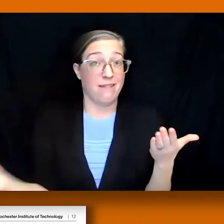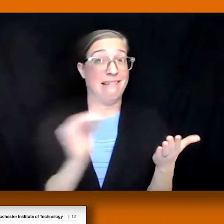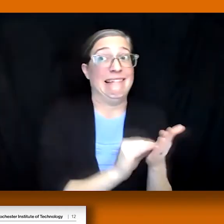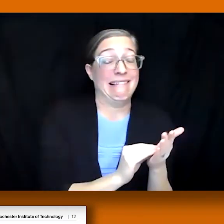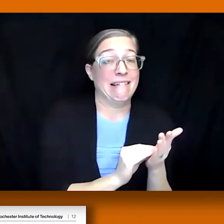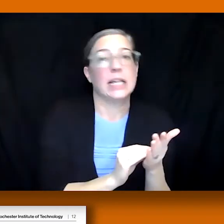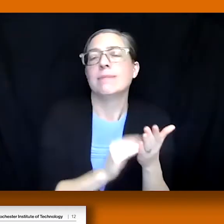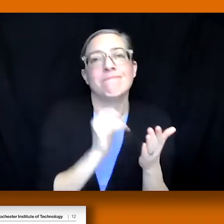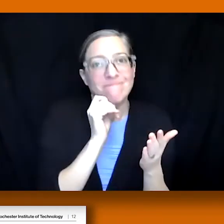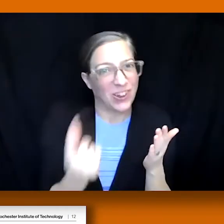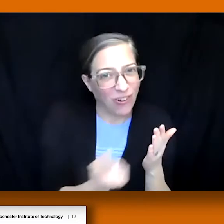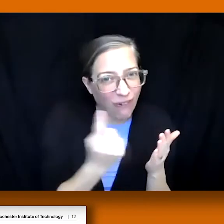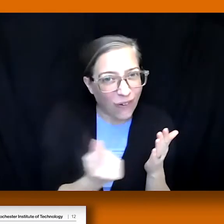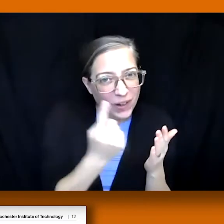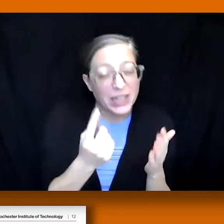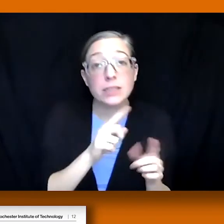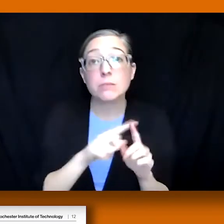you'll want to include that.